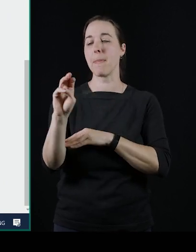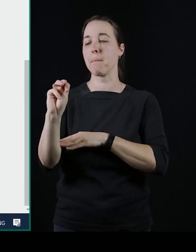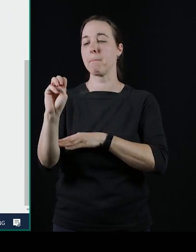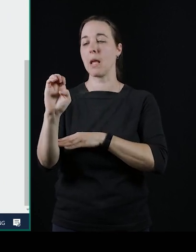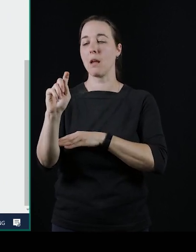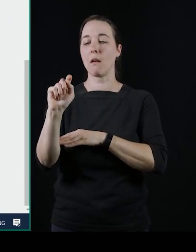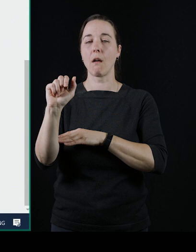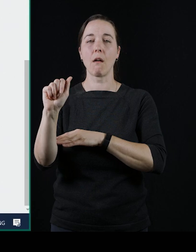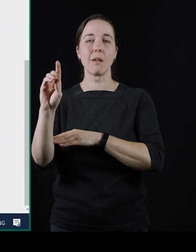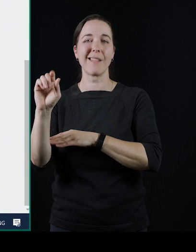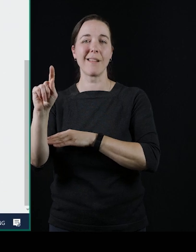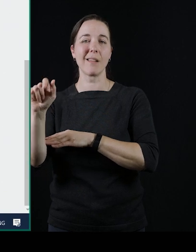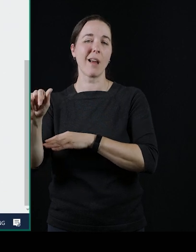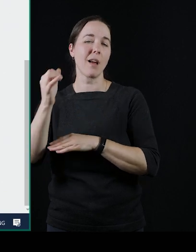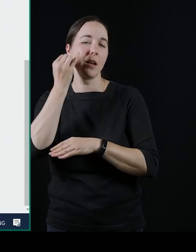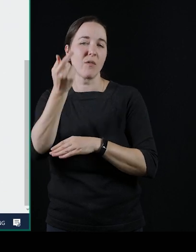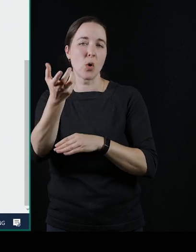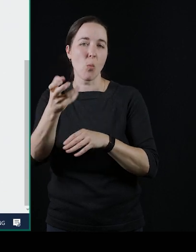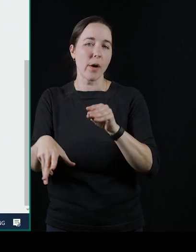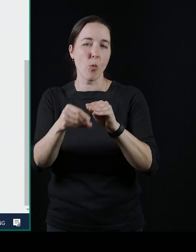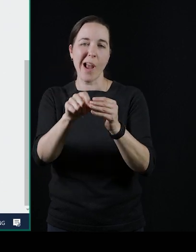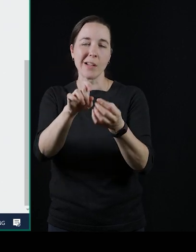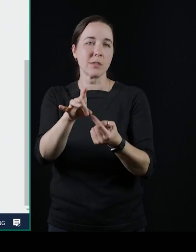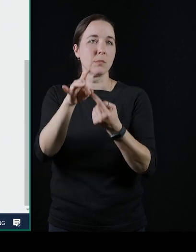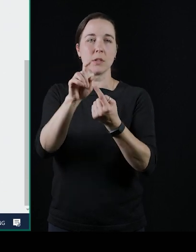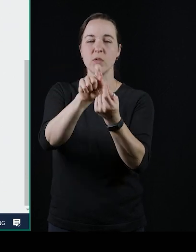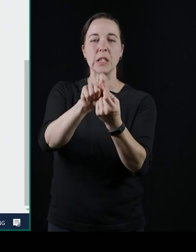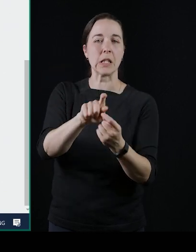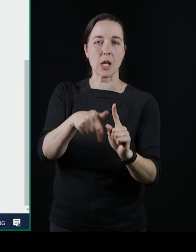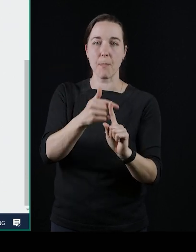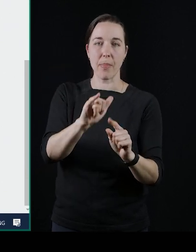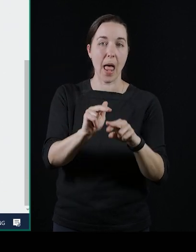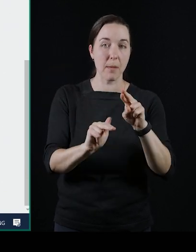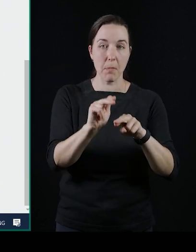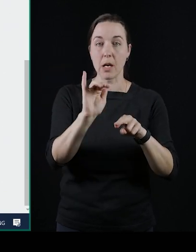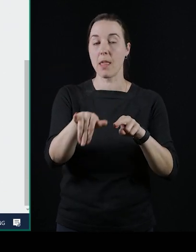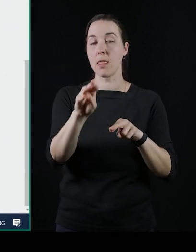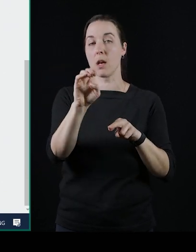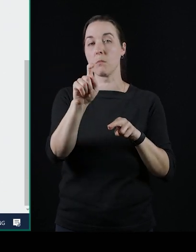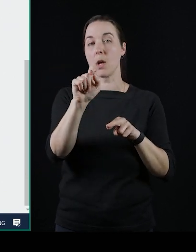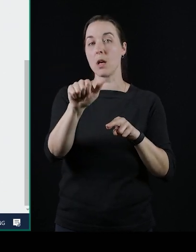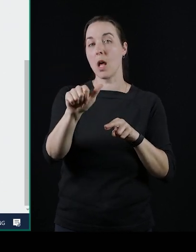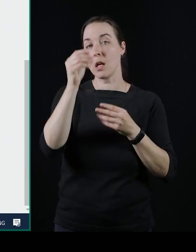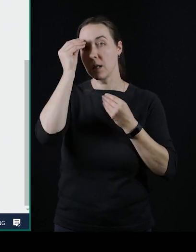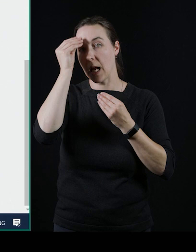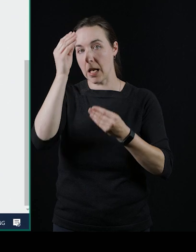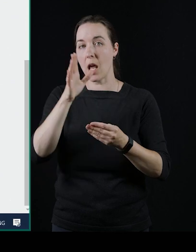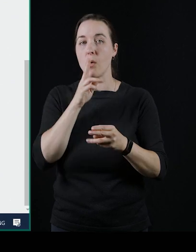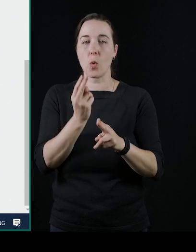In case you want to add the specialty tests about this build this meta data is easily retrievable via TCK.